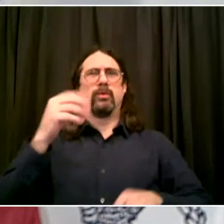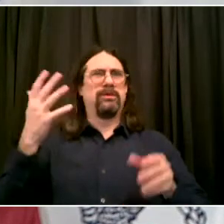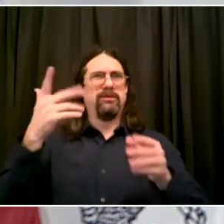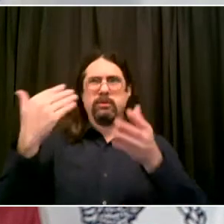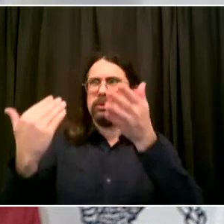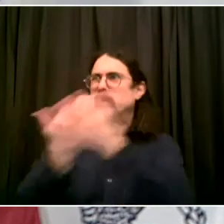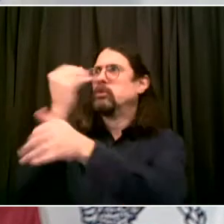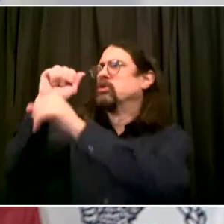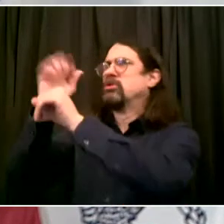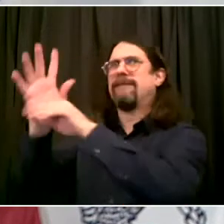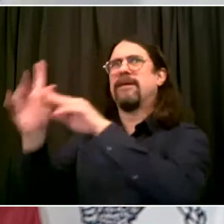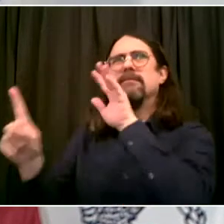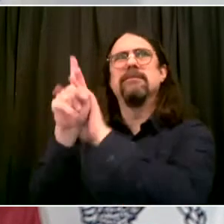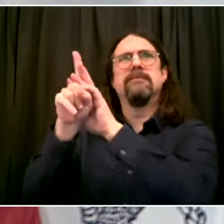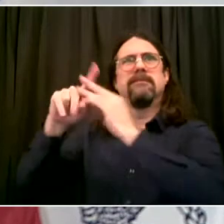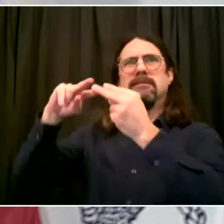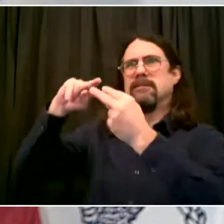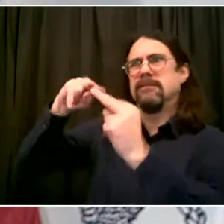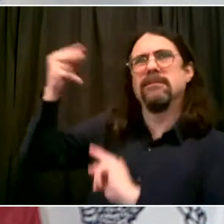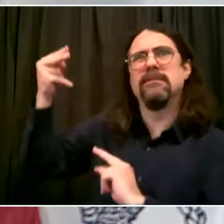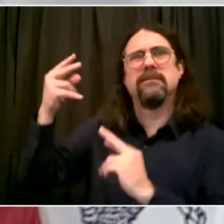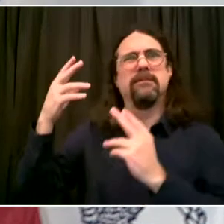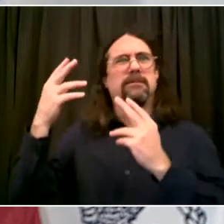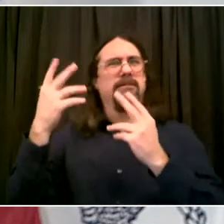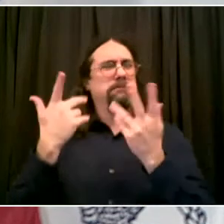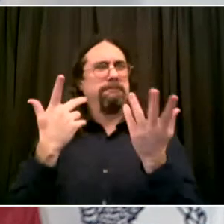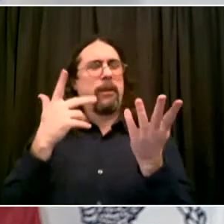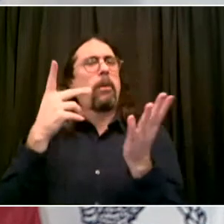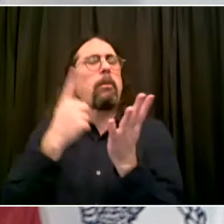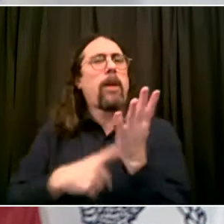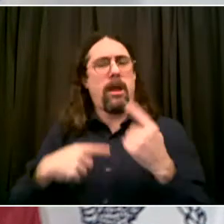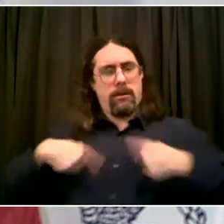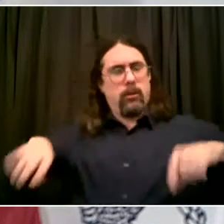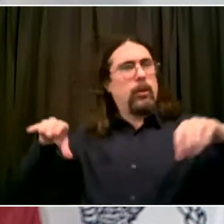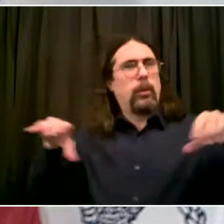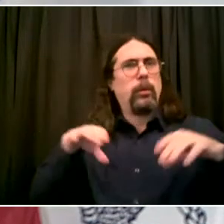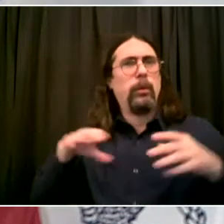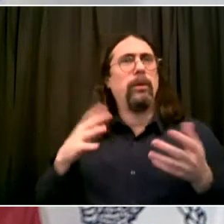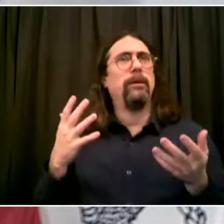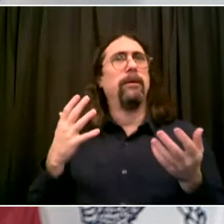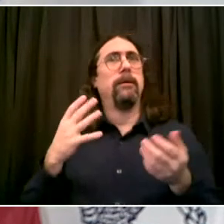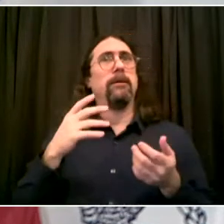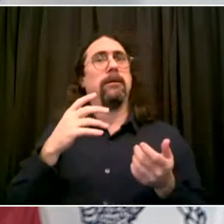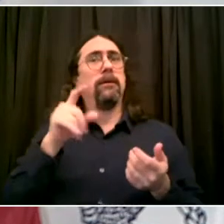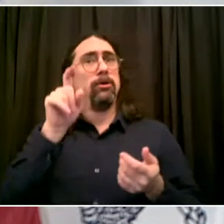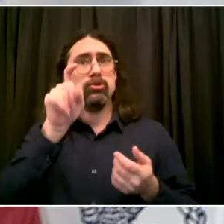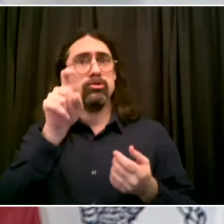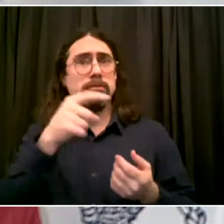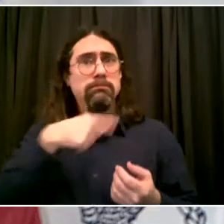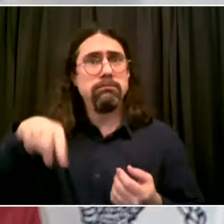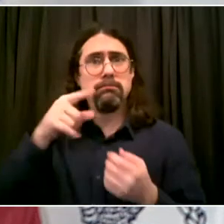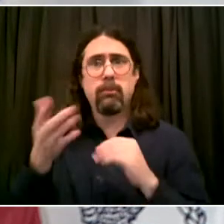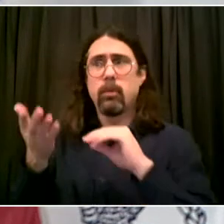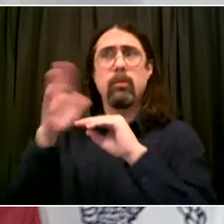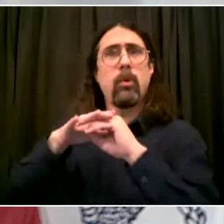YORKERS SHOULD THINK AND FEEL WHEN THEY AARE RE READING THIS NEWS AND WHAT IT MEANS FOR HOW THEY SHOULD ACT IN THEIR DAYAYO--T